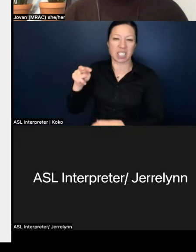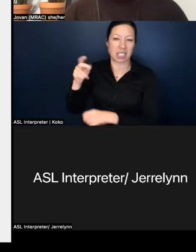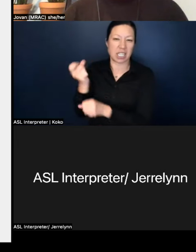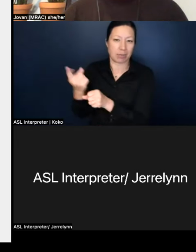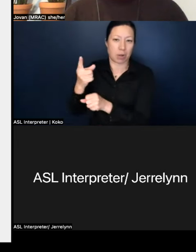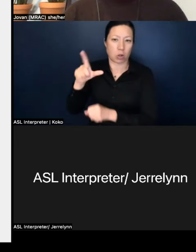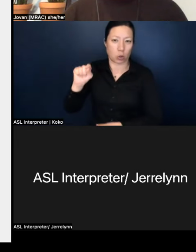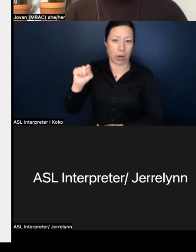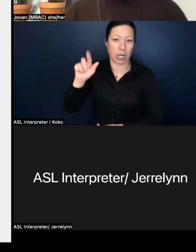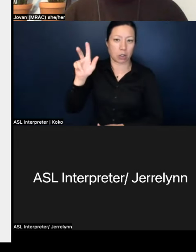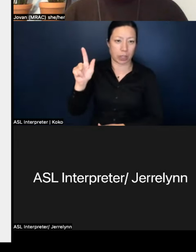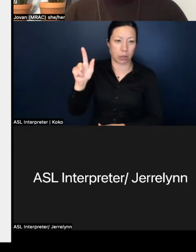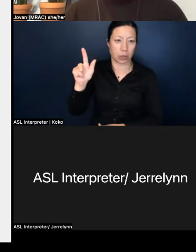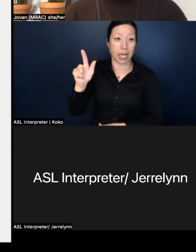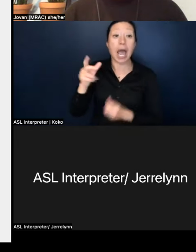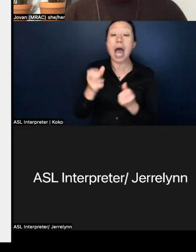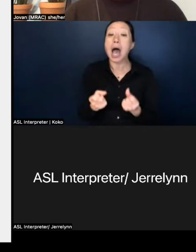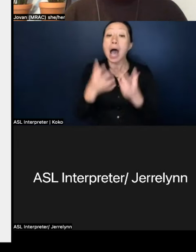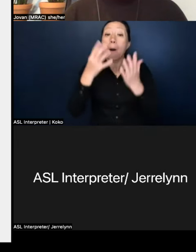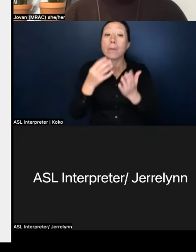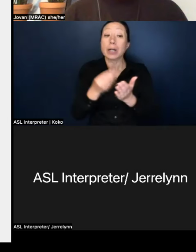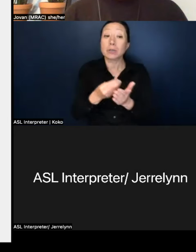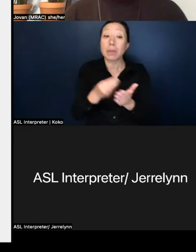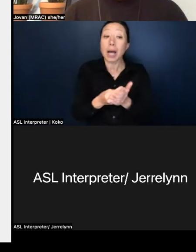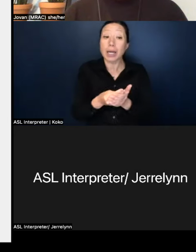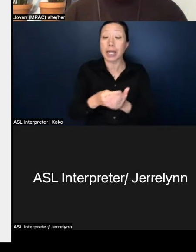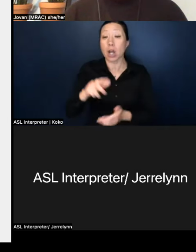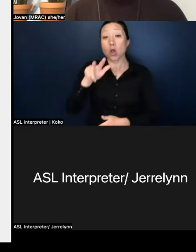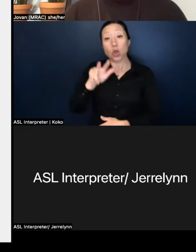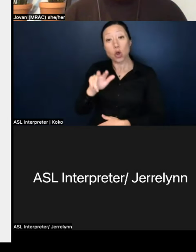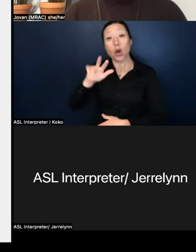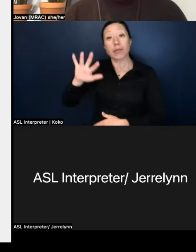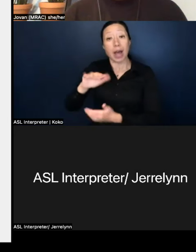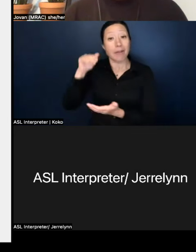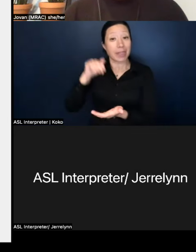is $35,000 in unrestricted financial support,